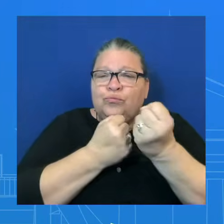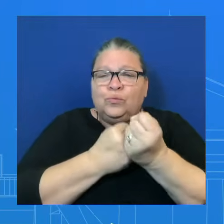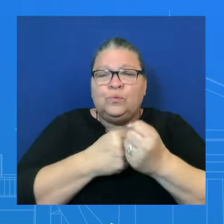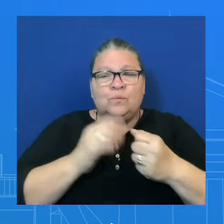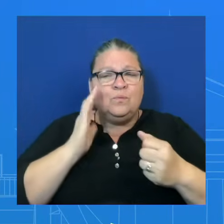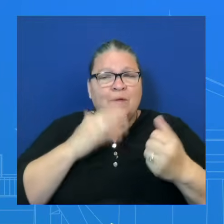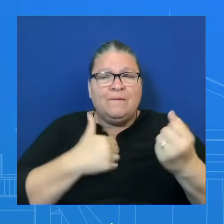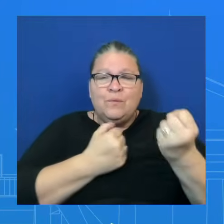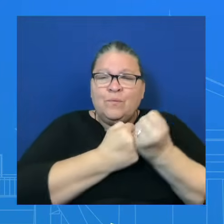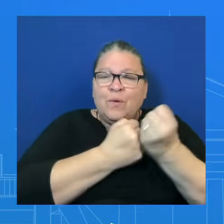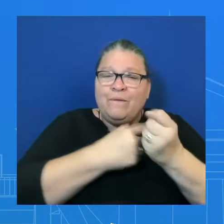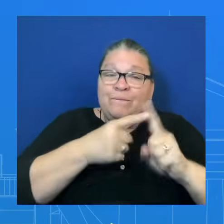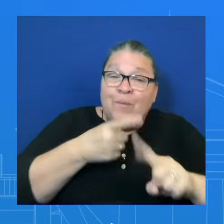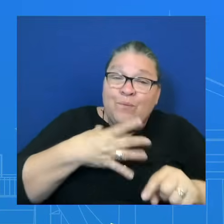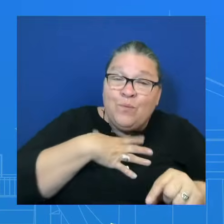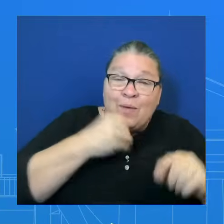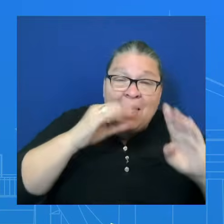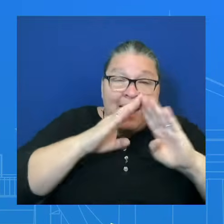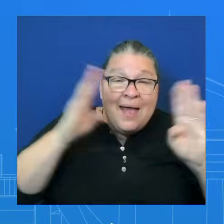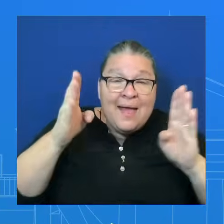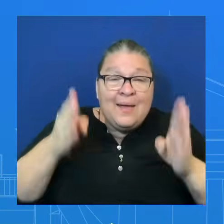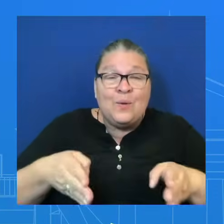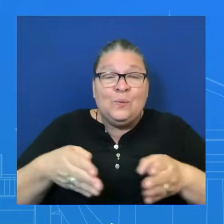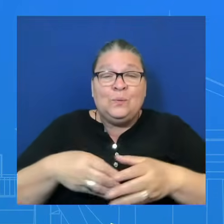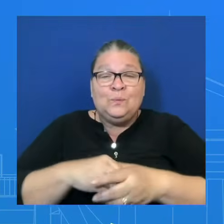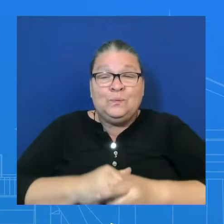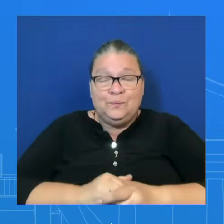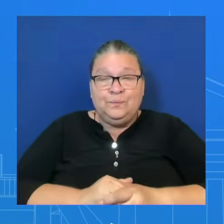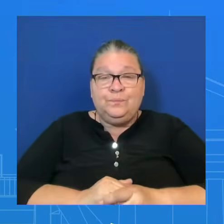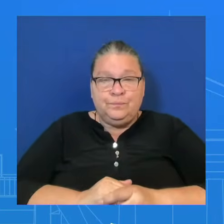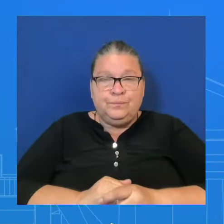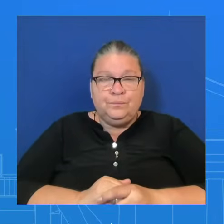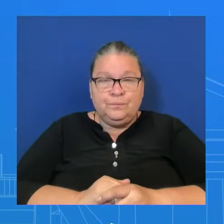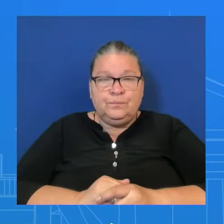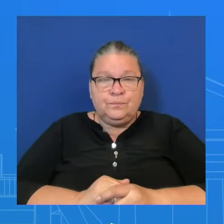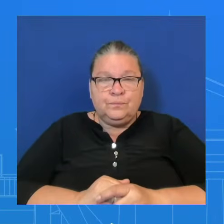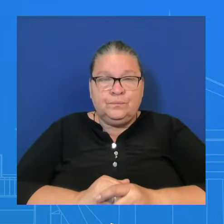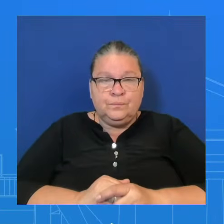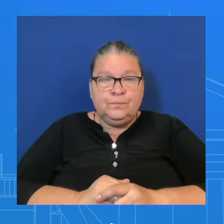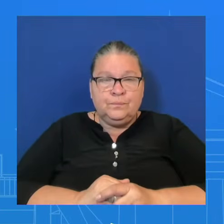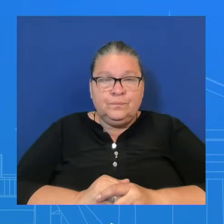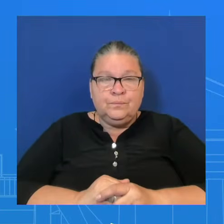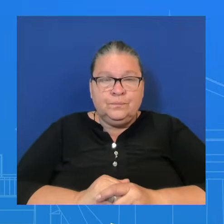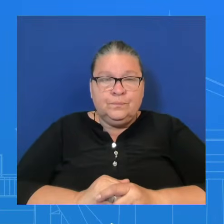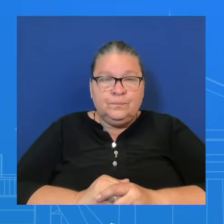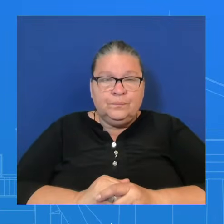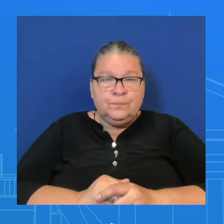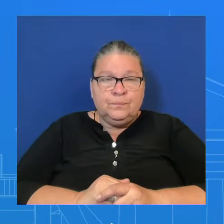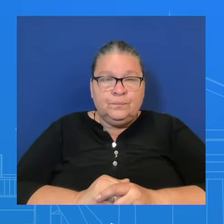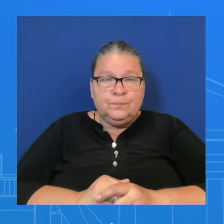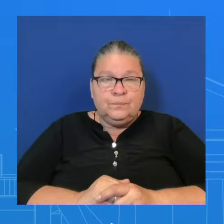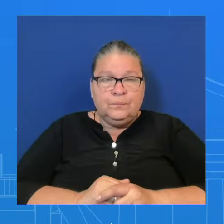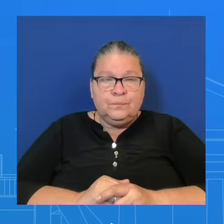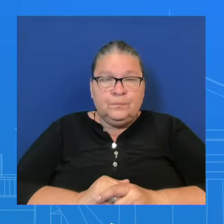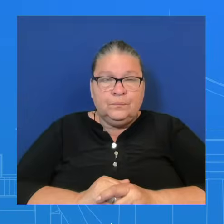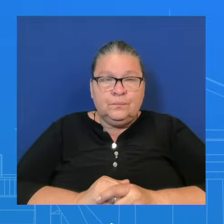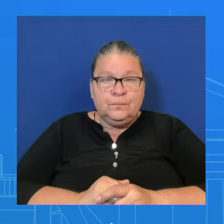So we are confident, and we're going to continue moving forward. The Press: The last thing on this topic. Does the President feel, after the debt ceiling negotiations,